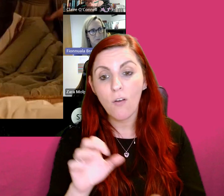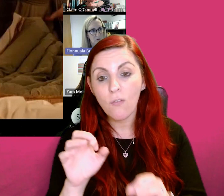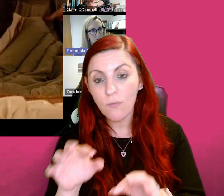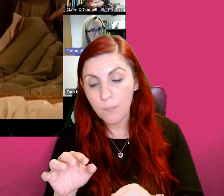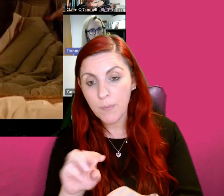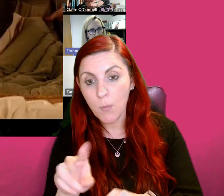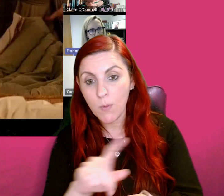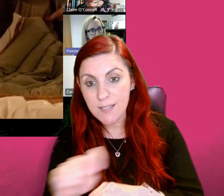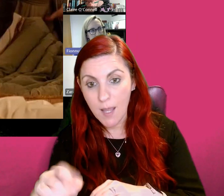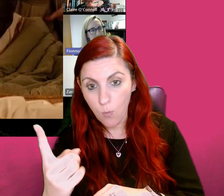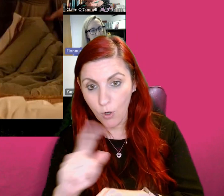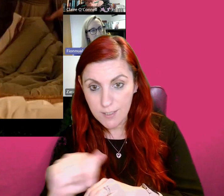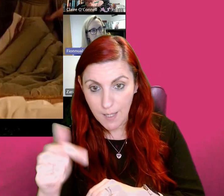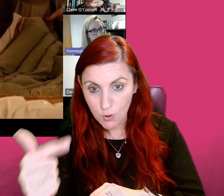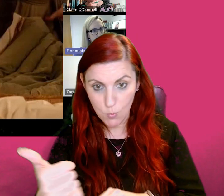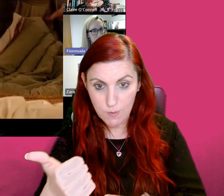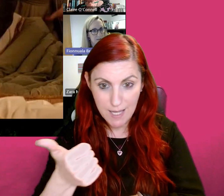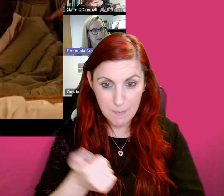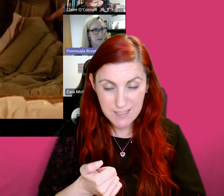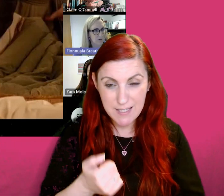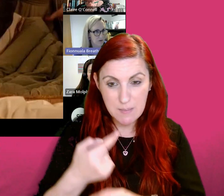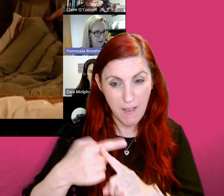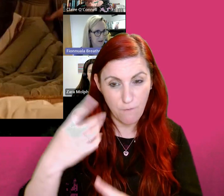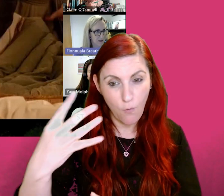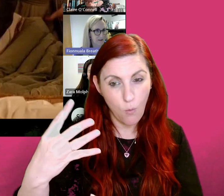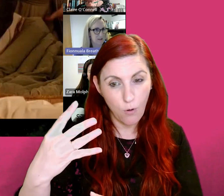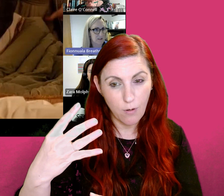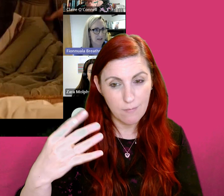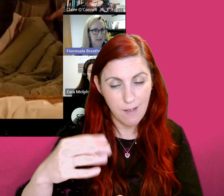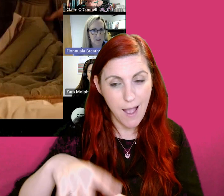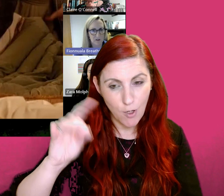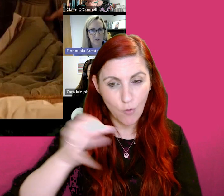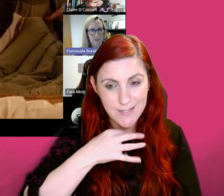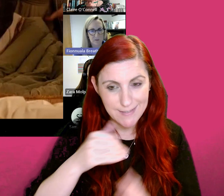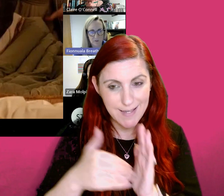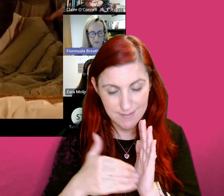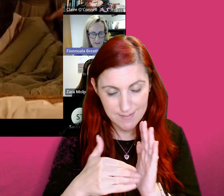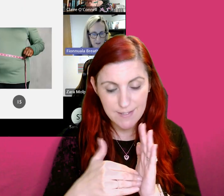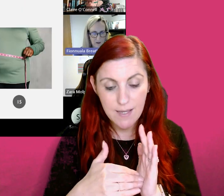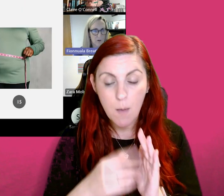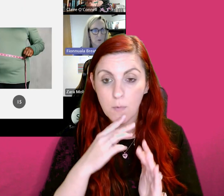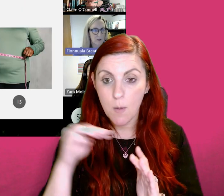type two diabetes um and the importance is of recognizing it and acting very swiftly on what